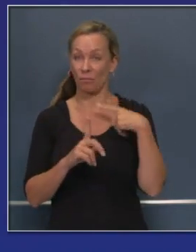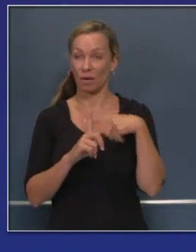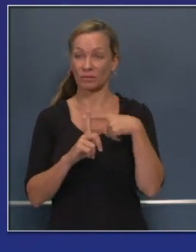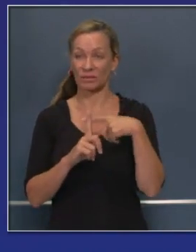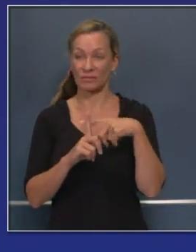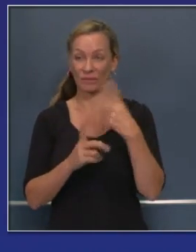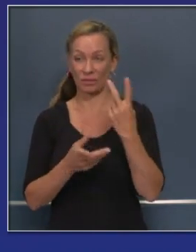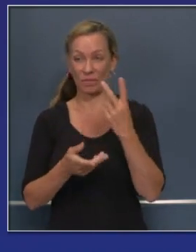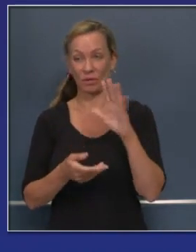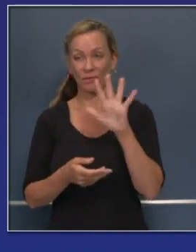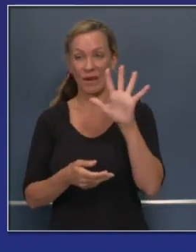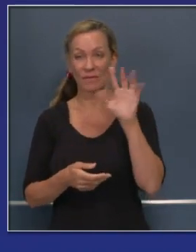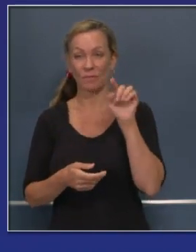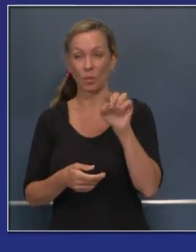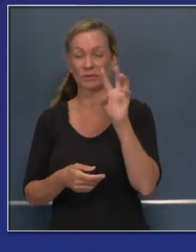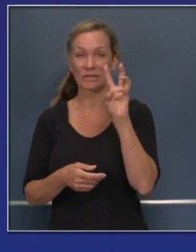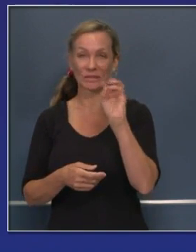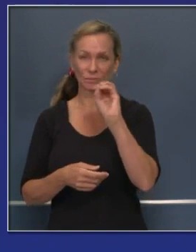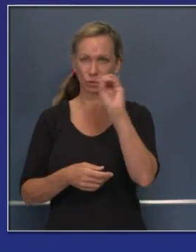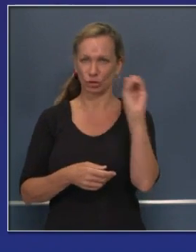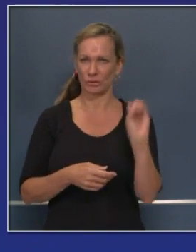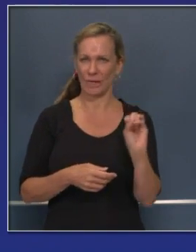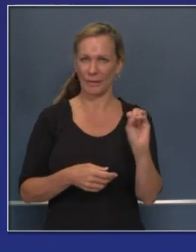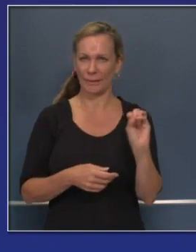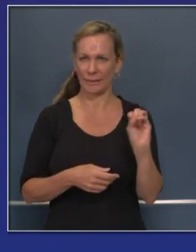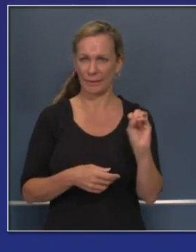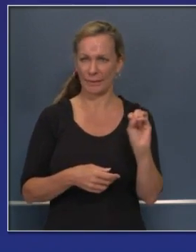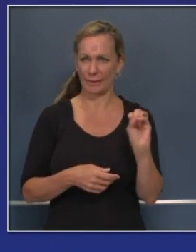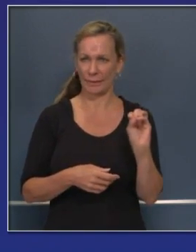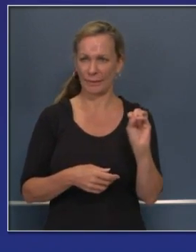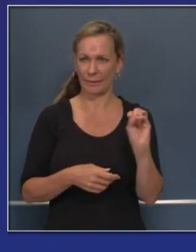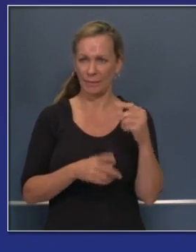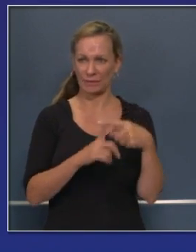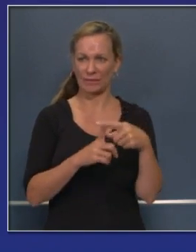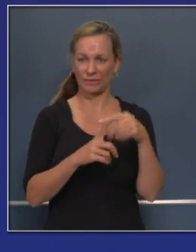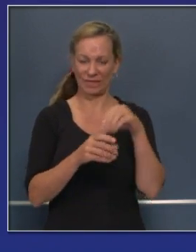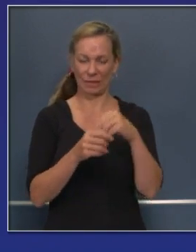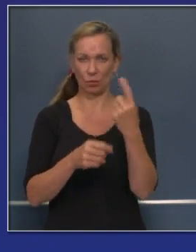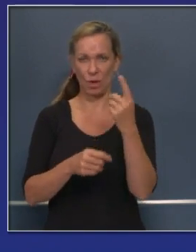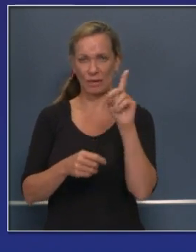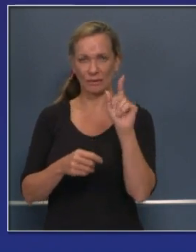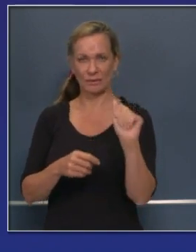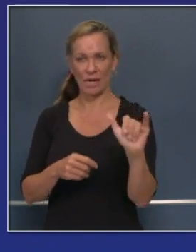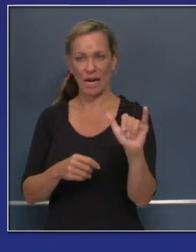WE HAVE A 6.5 POSITIVITY RATE IN THE STATE OF CALIFORNIA.